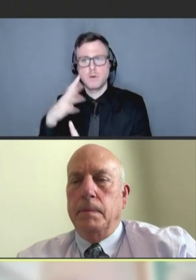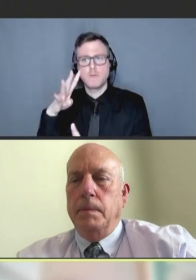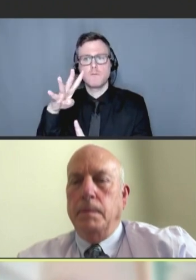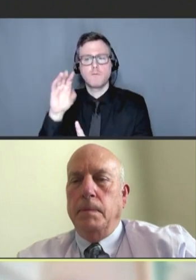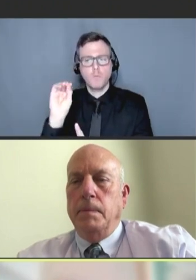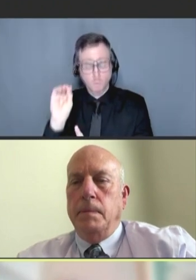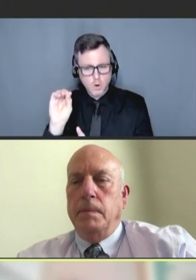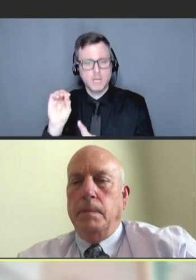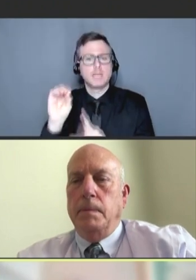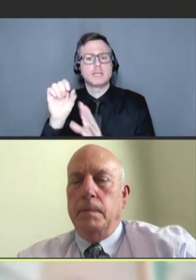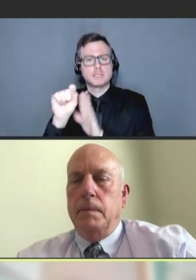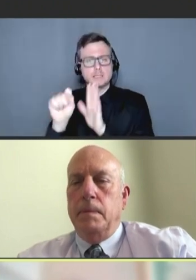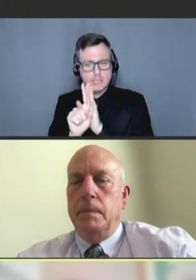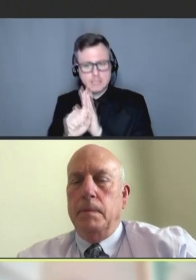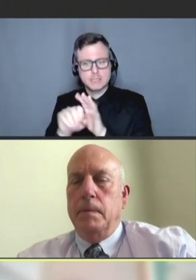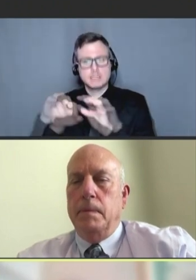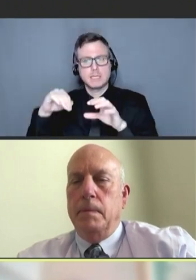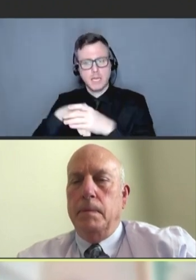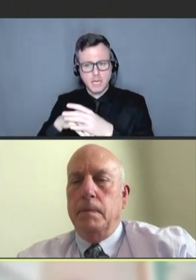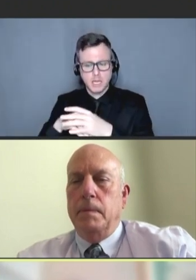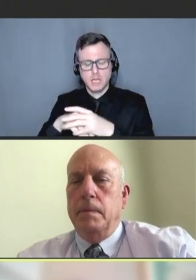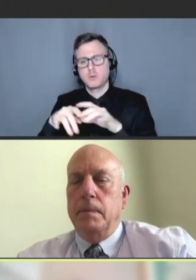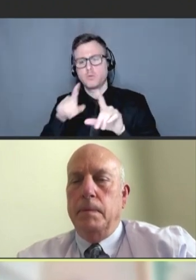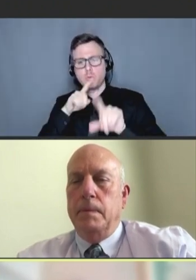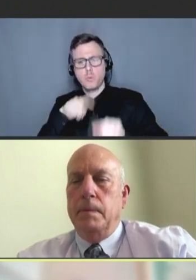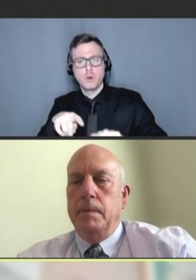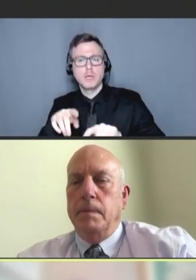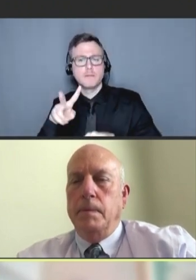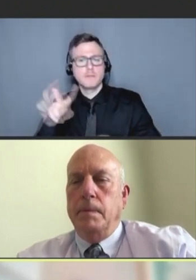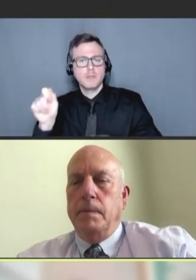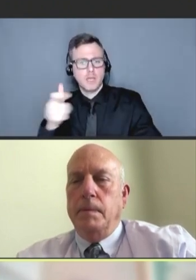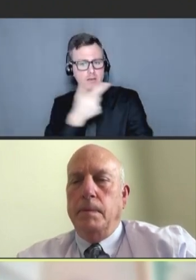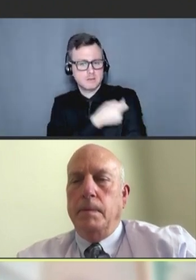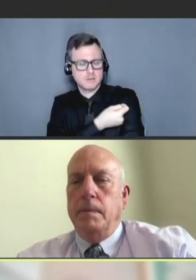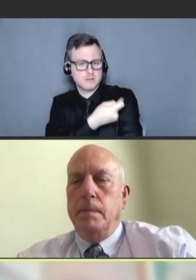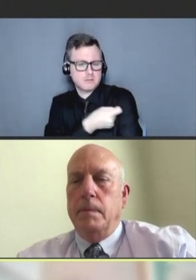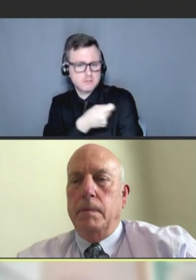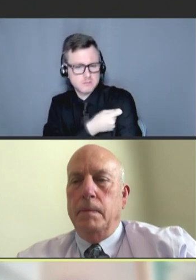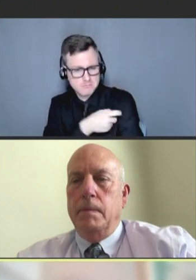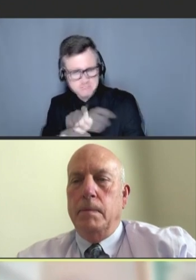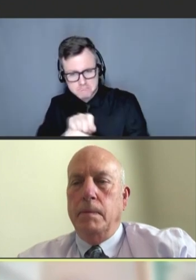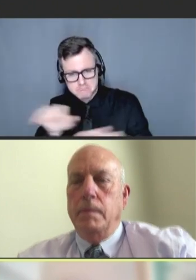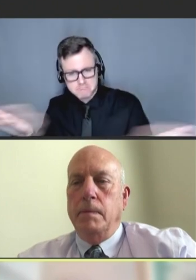live with reporting of VA administered vaccines out. And that's all.